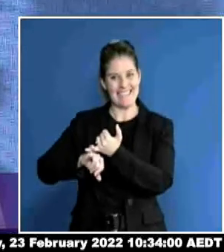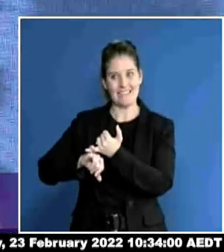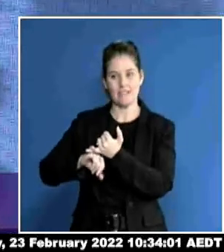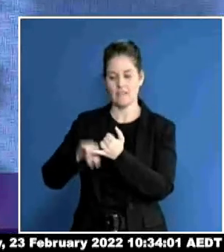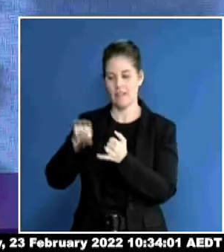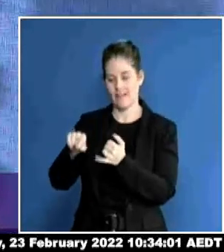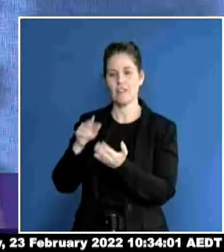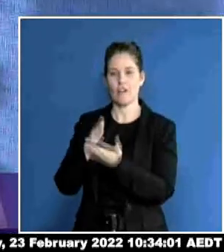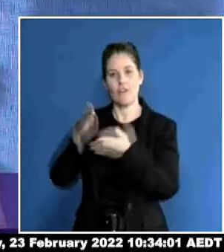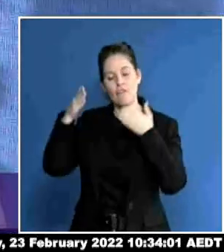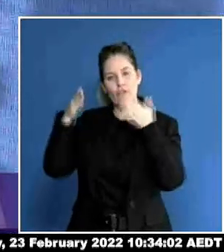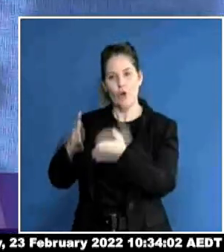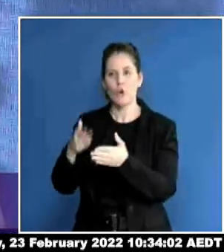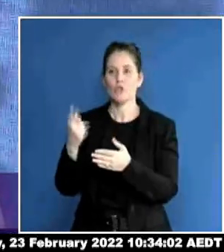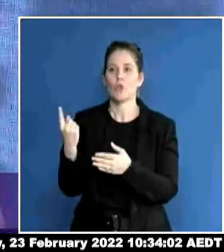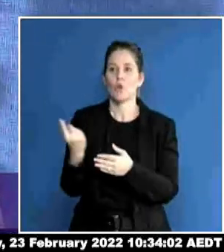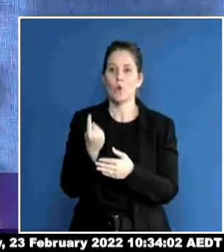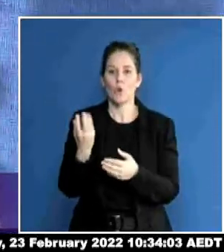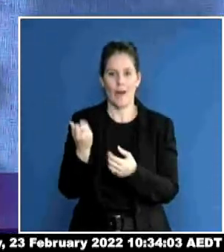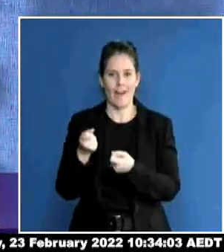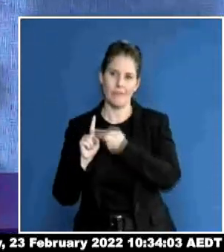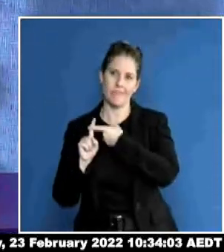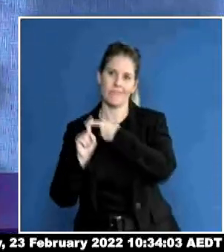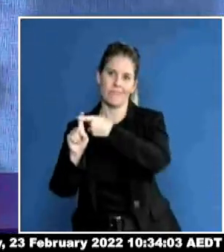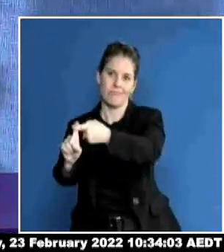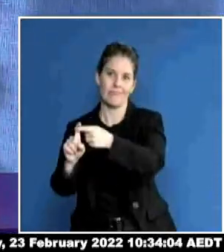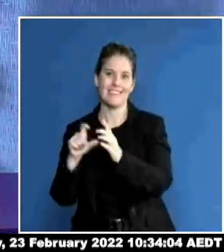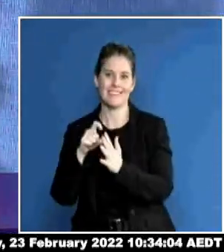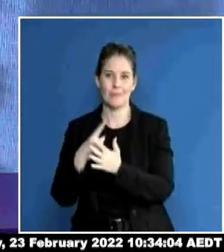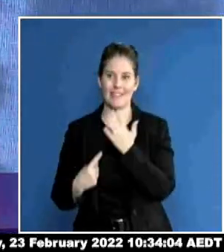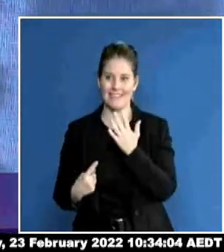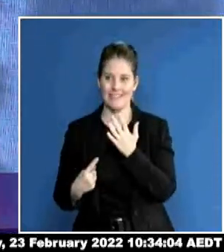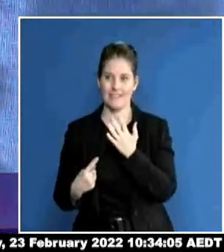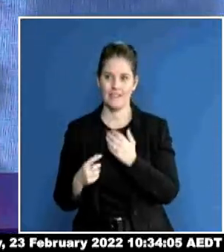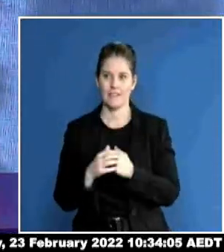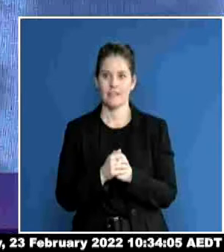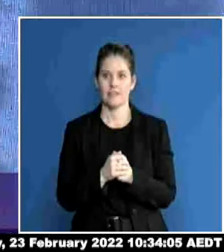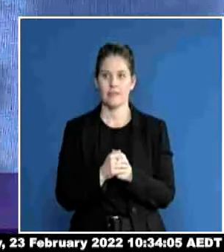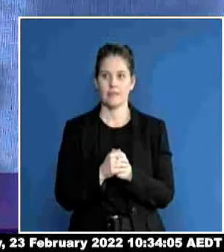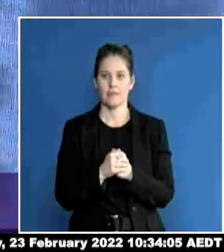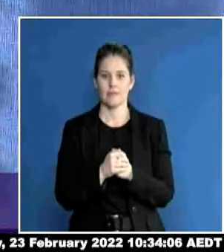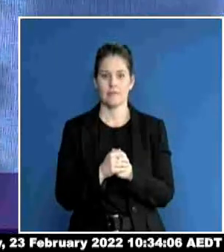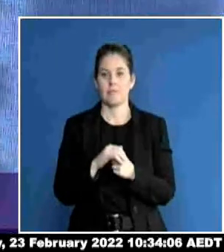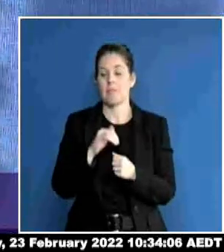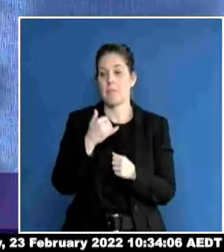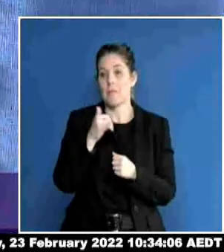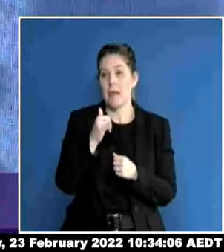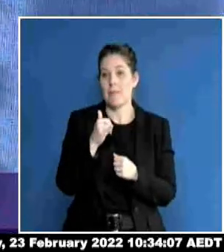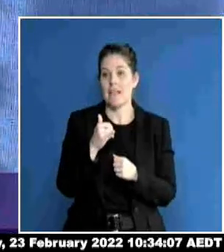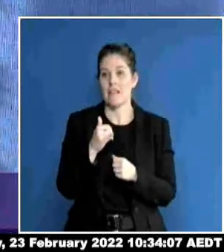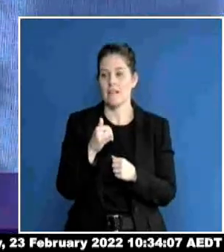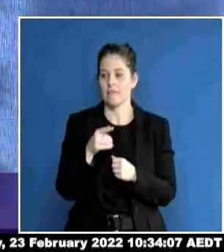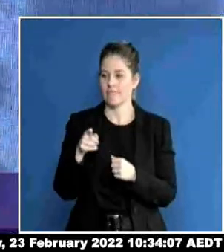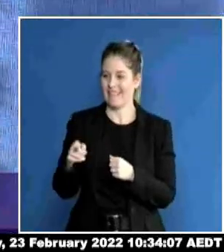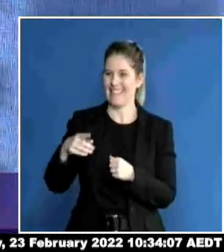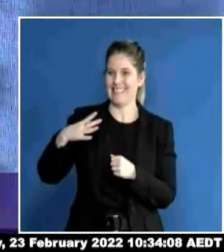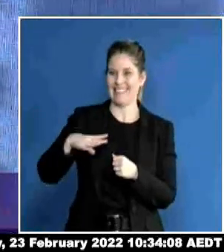have long-term disability and perhaps need the additional training and support not only